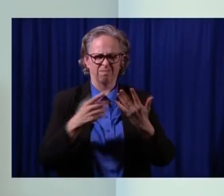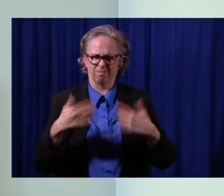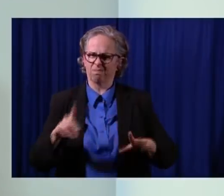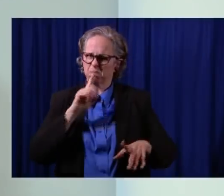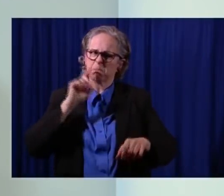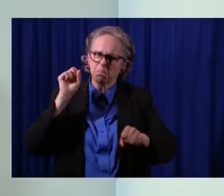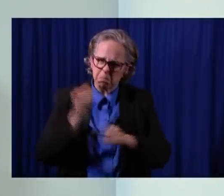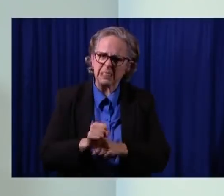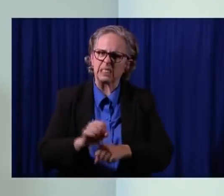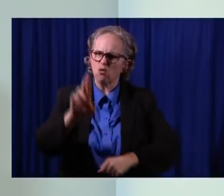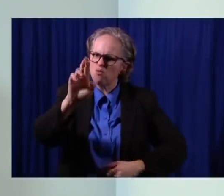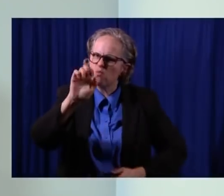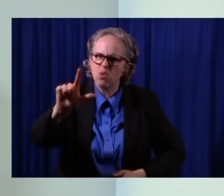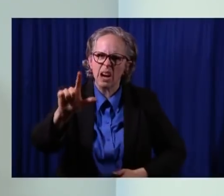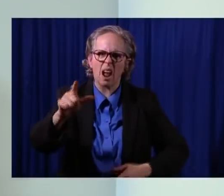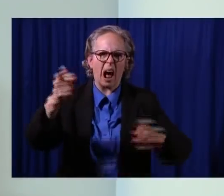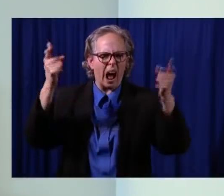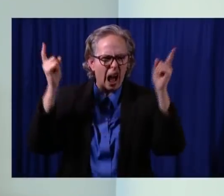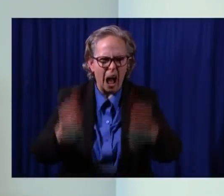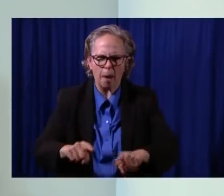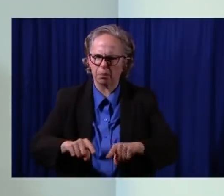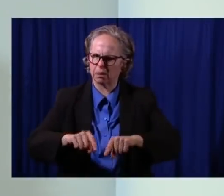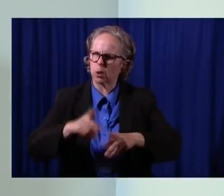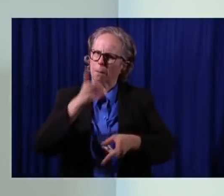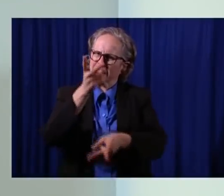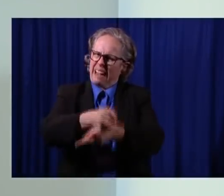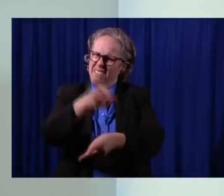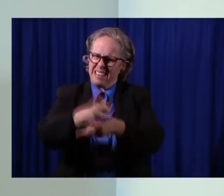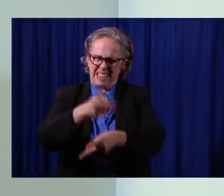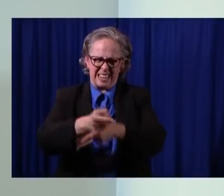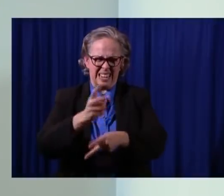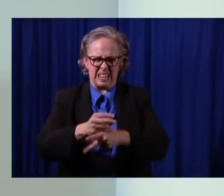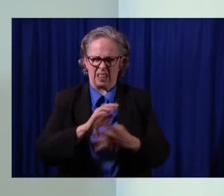QUESTIONS ABOUT THEM, JUST BE